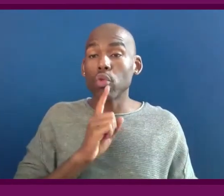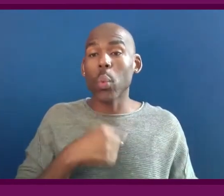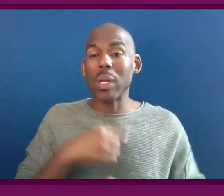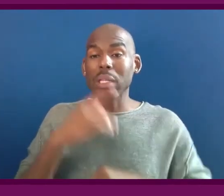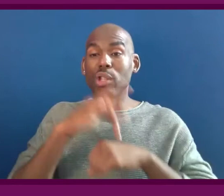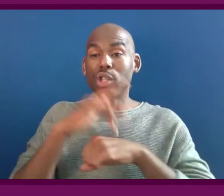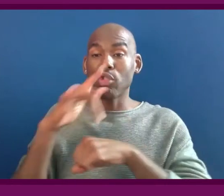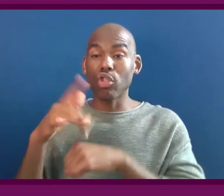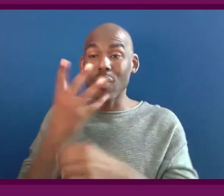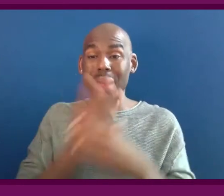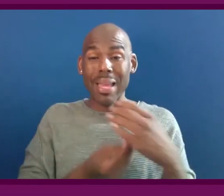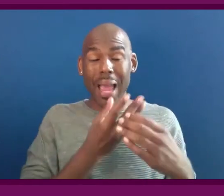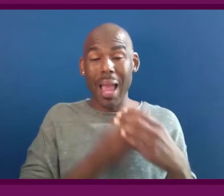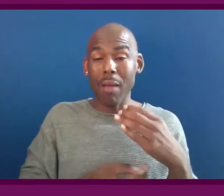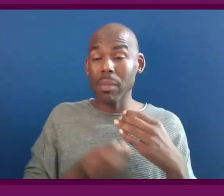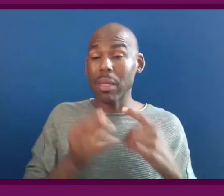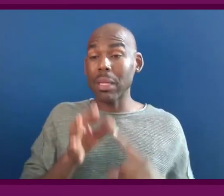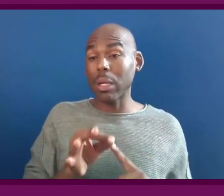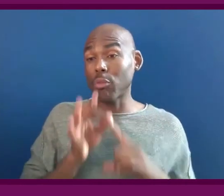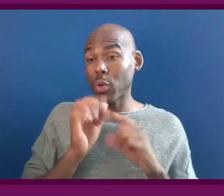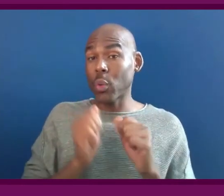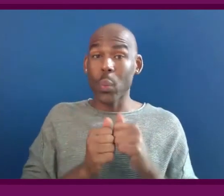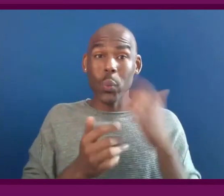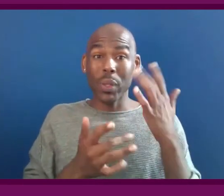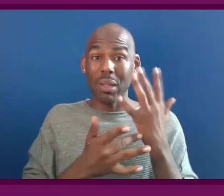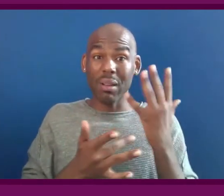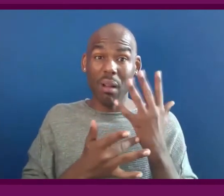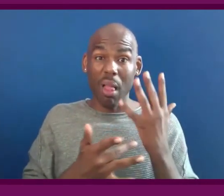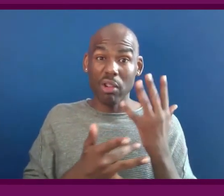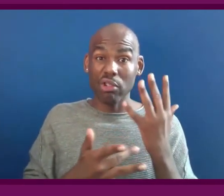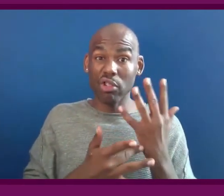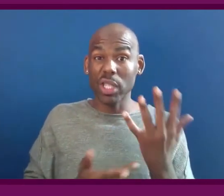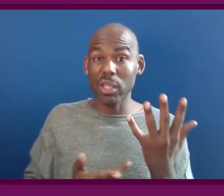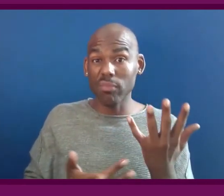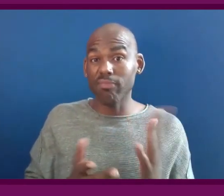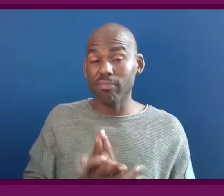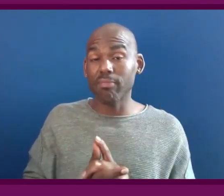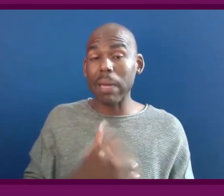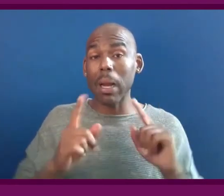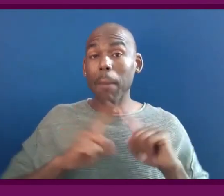of the gaps that are now occurring, especially with regards to technology.